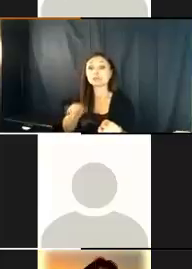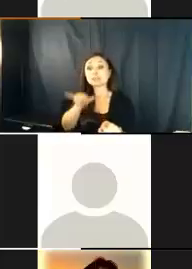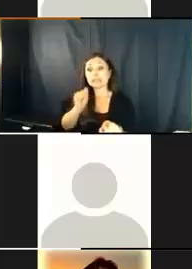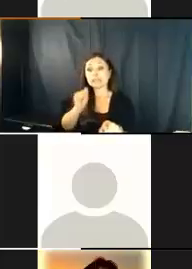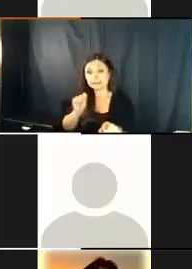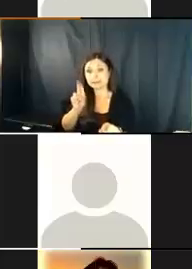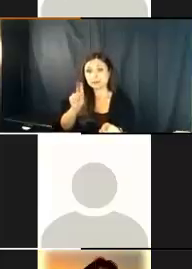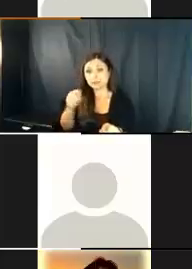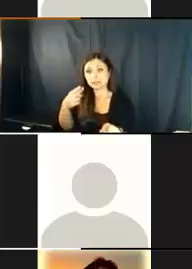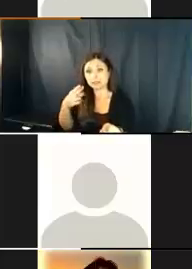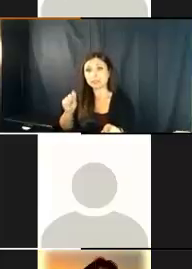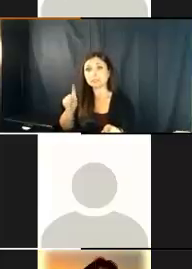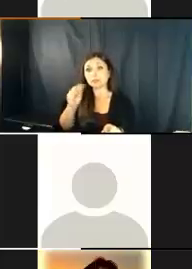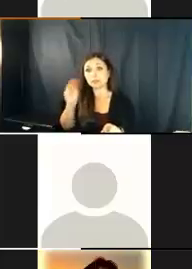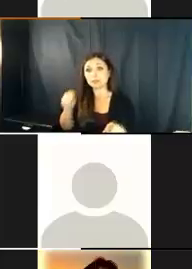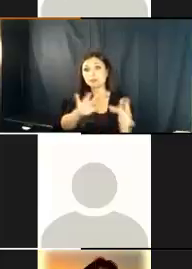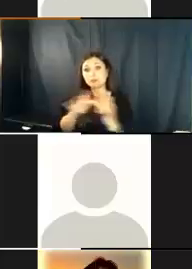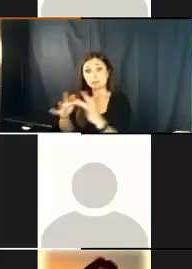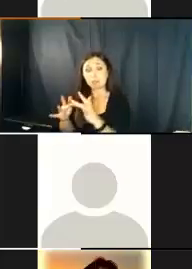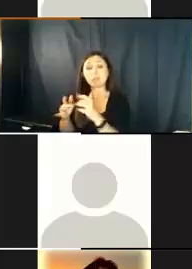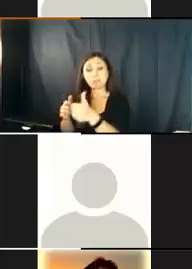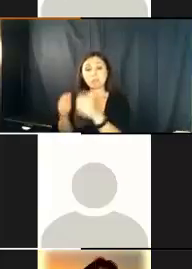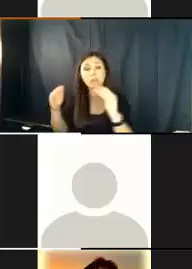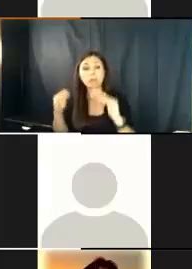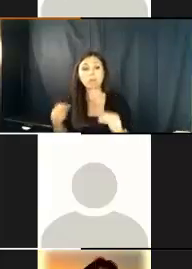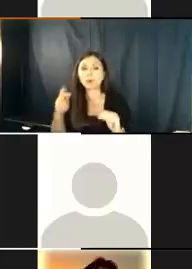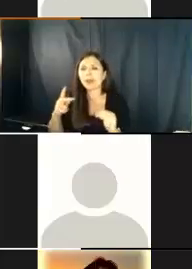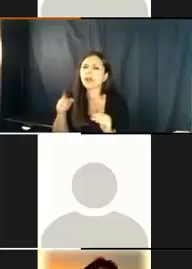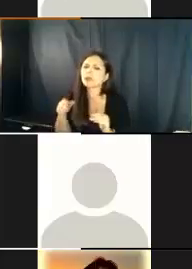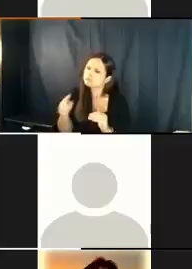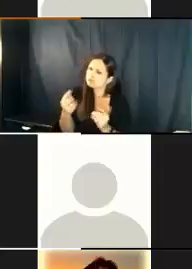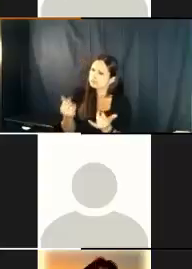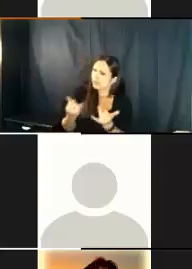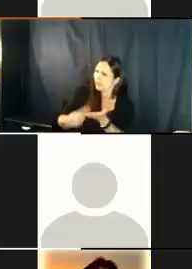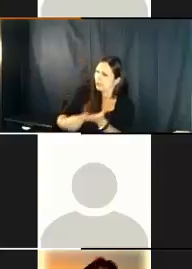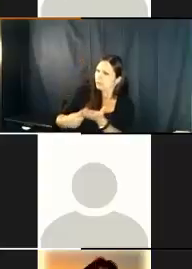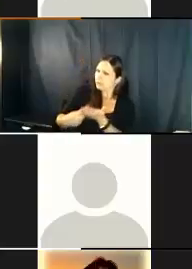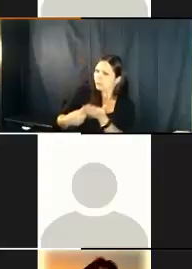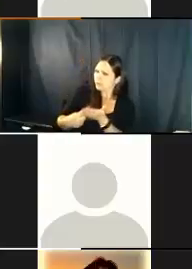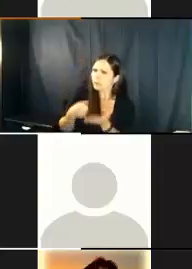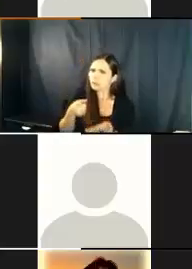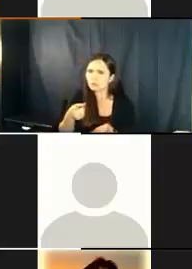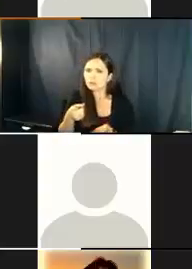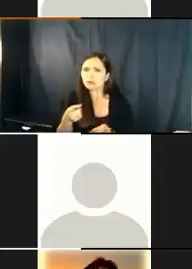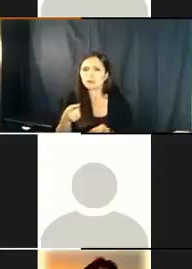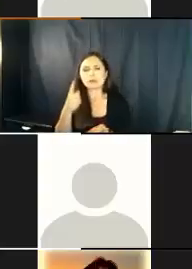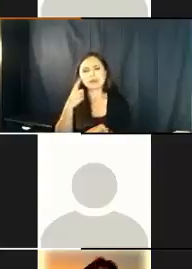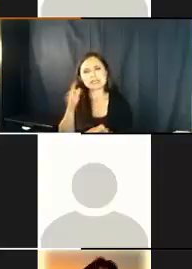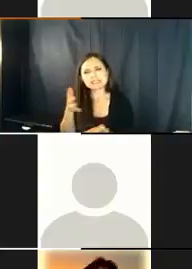Okay I think our discussion that we're having right now is kind of meeting this piece of